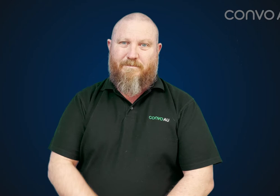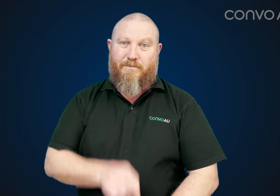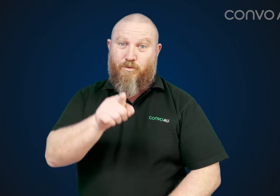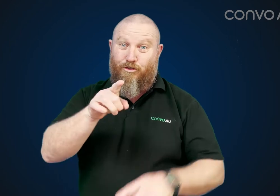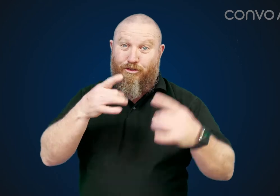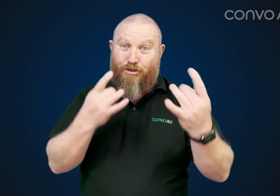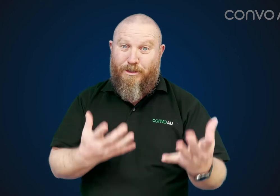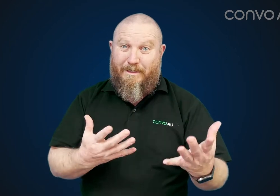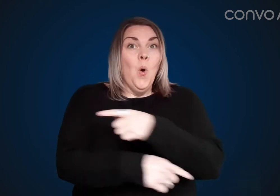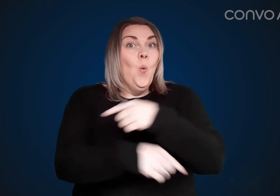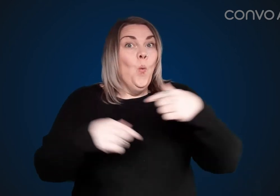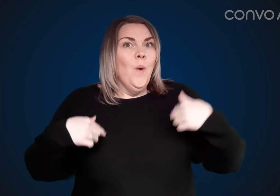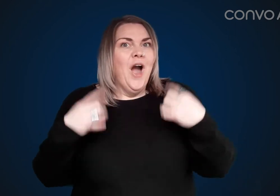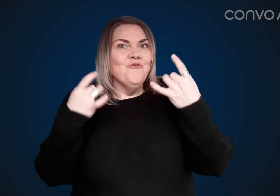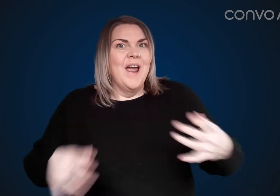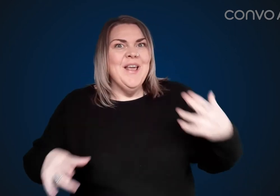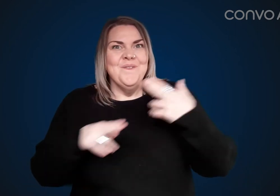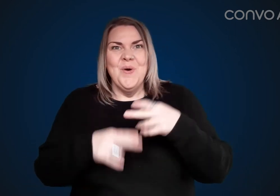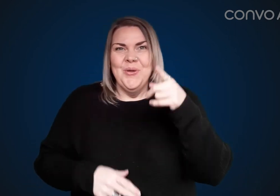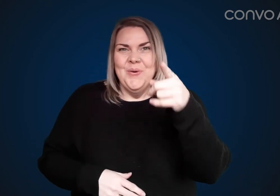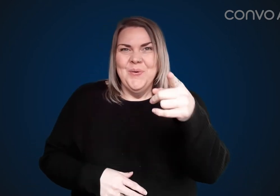Are you ready? We are ready for you!